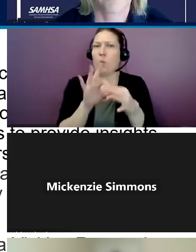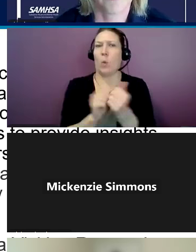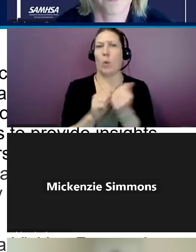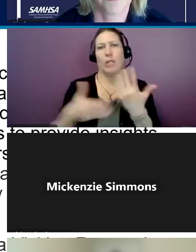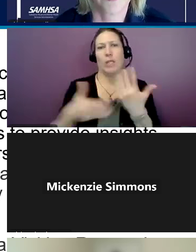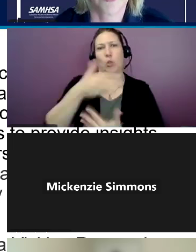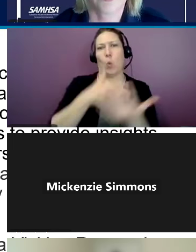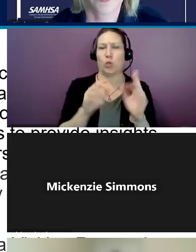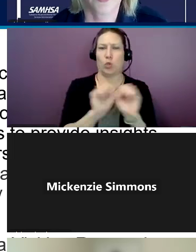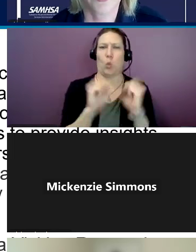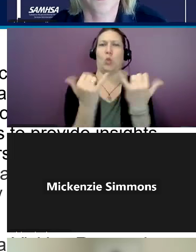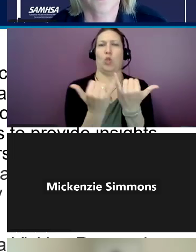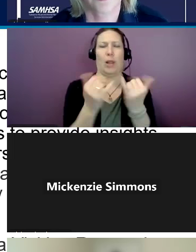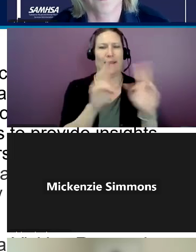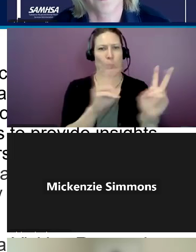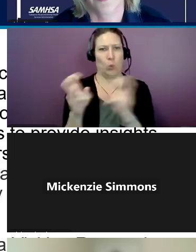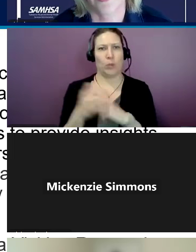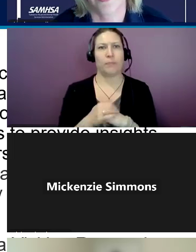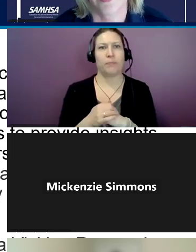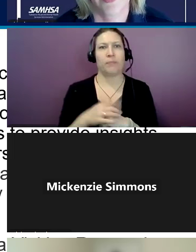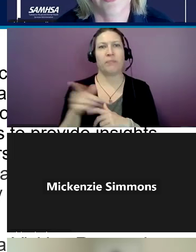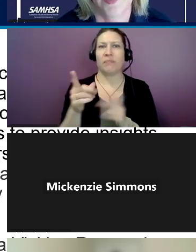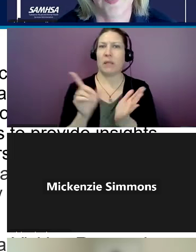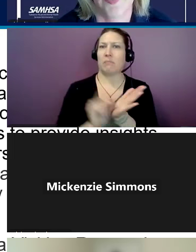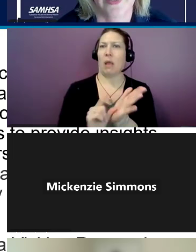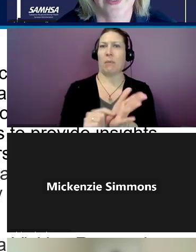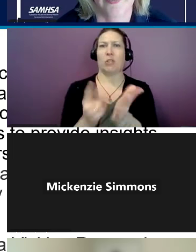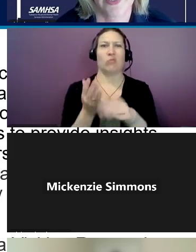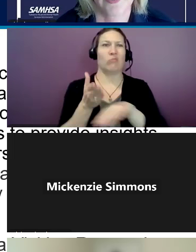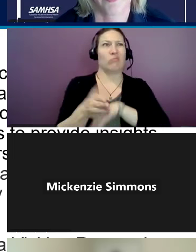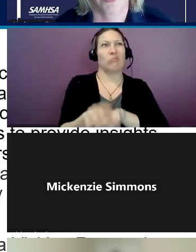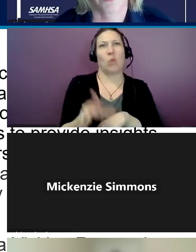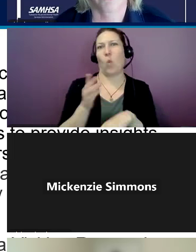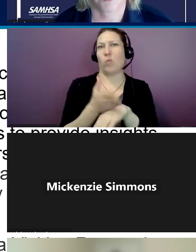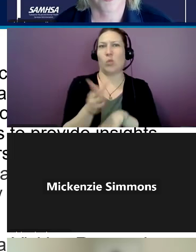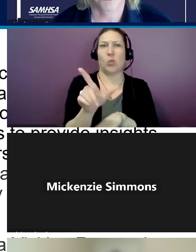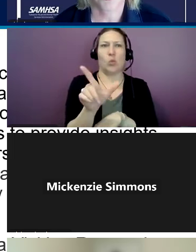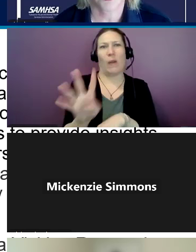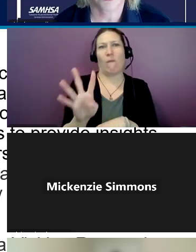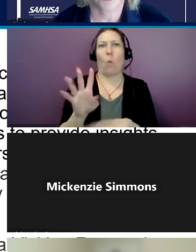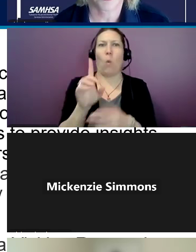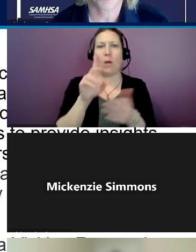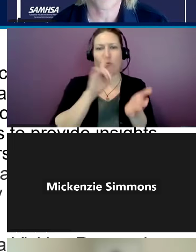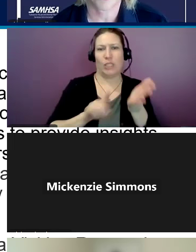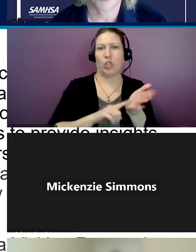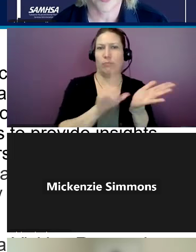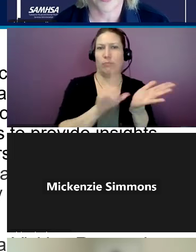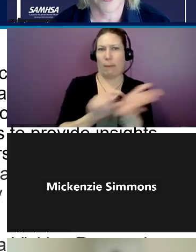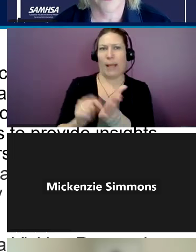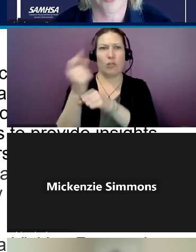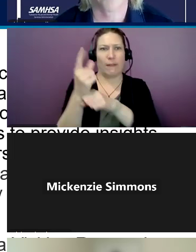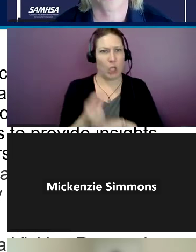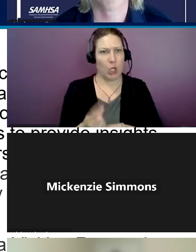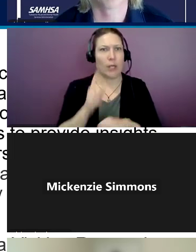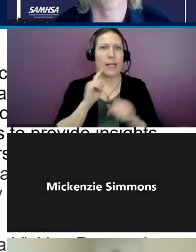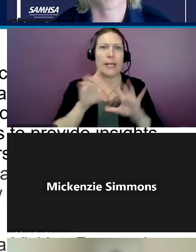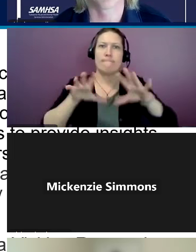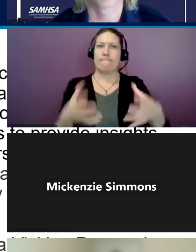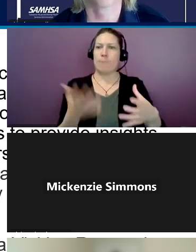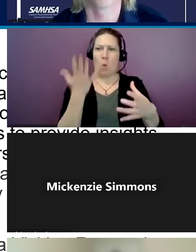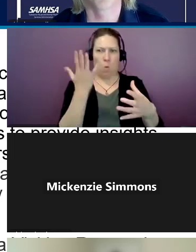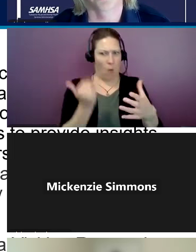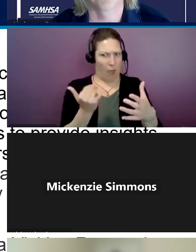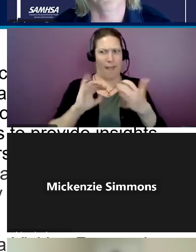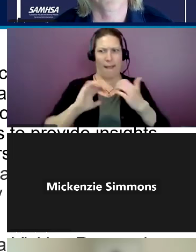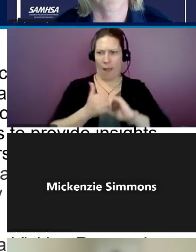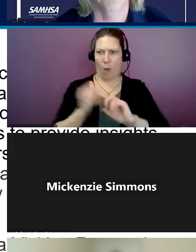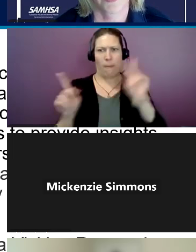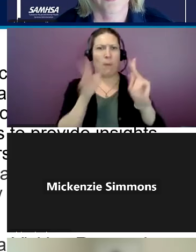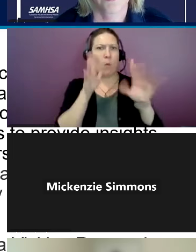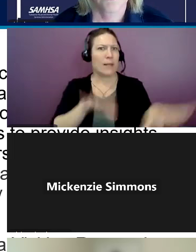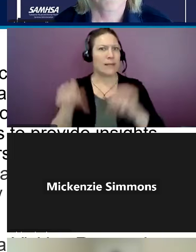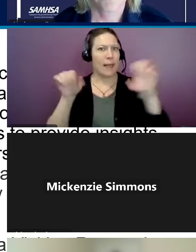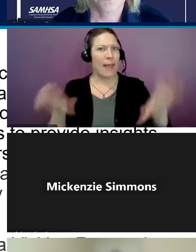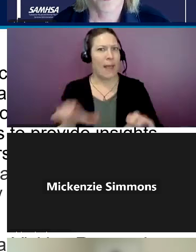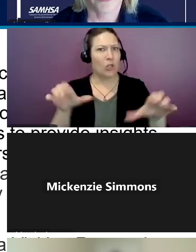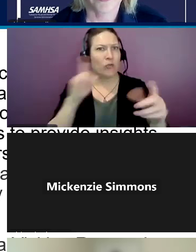Feldmann produces nearly 2 dozen studies a year and has built an impressive body of research and insights into how and why the public takes action for change.